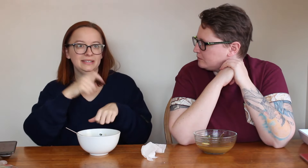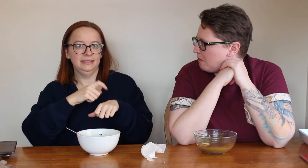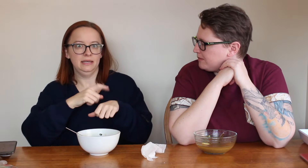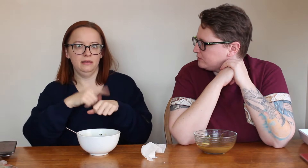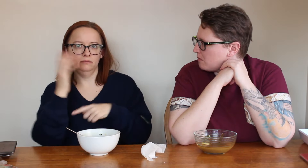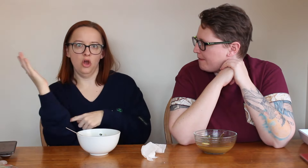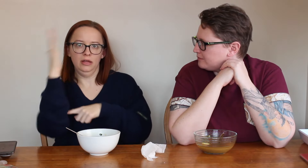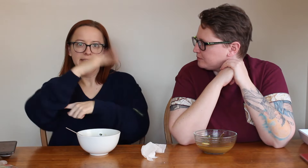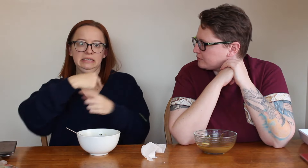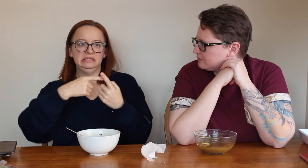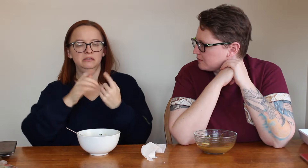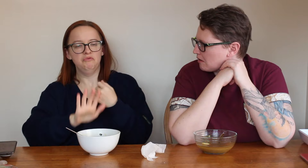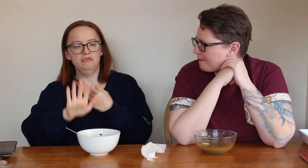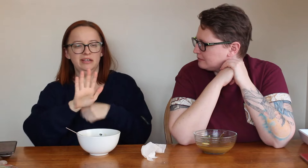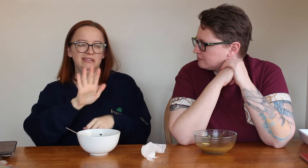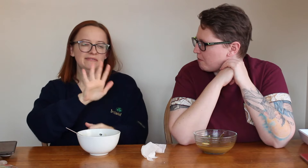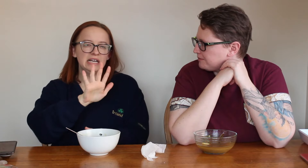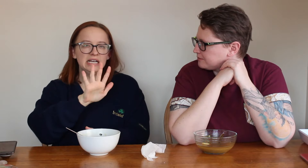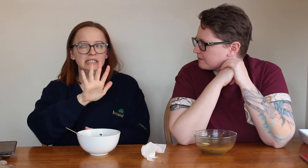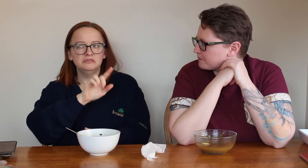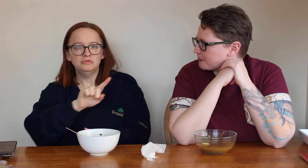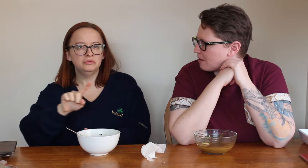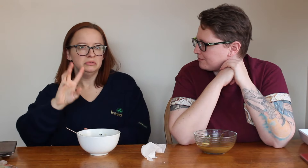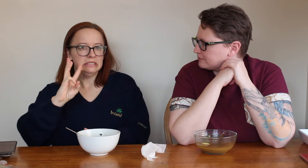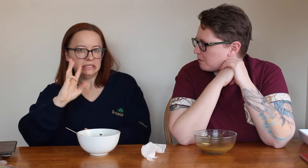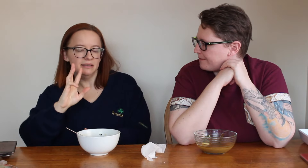Sorry about the lighting it's getting really dark now, anyways I'll fix it later.